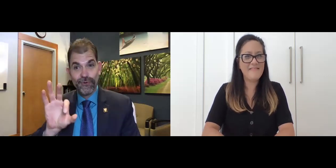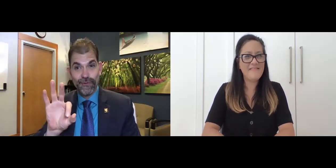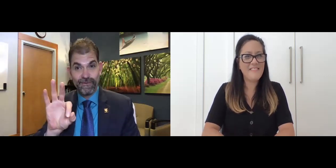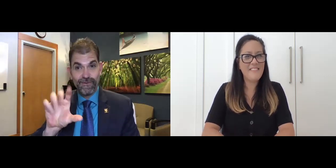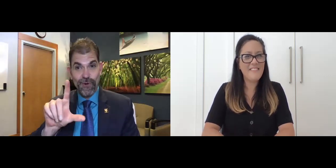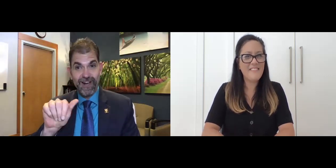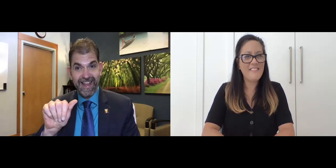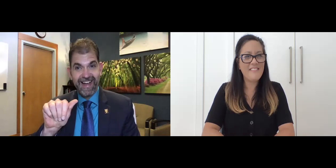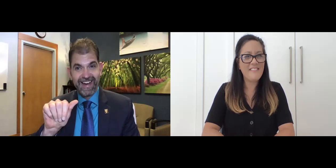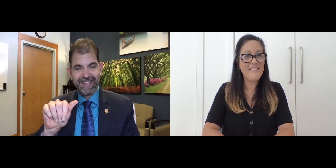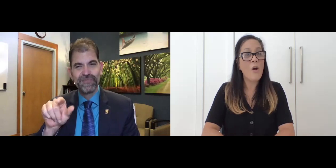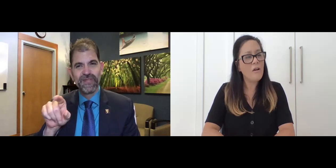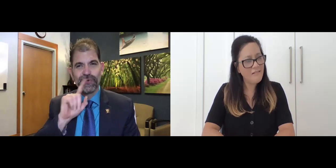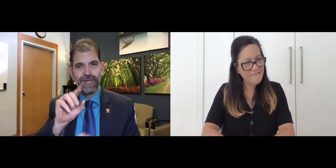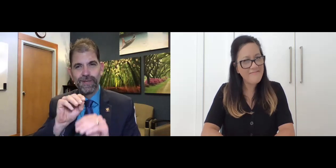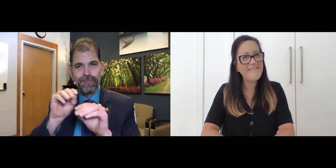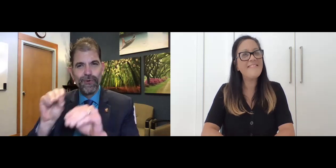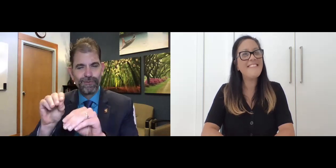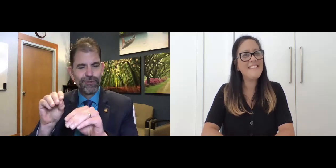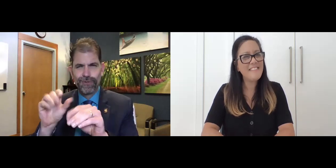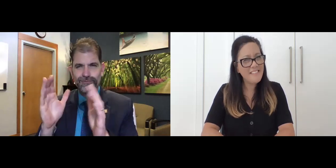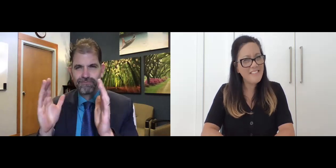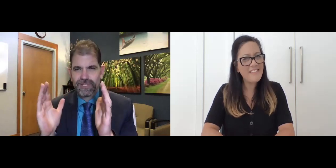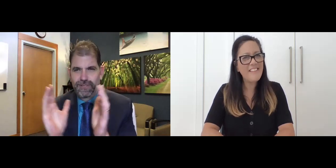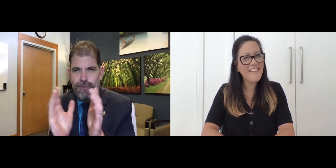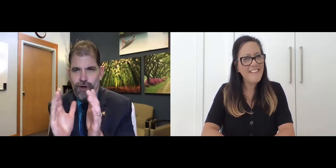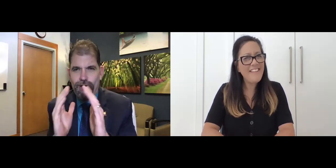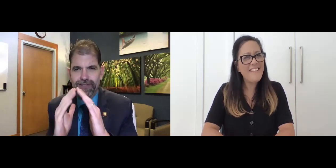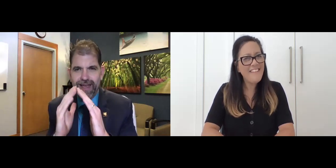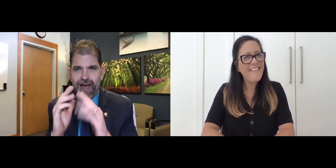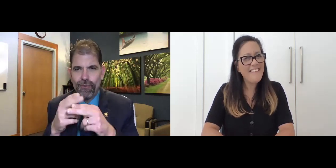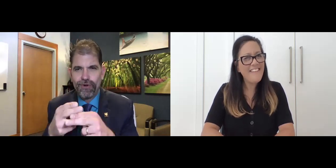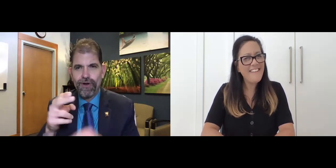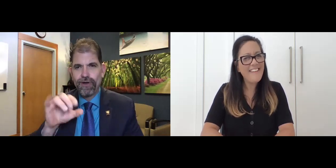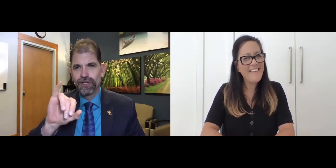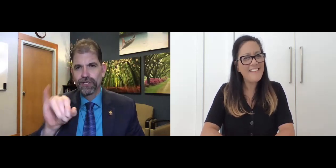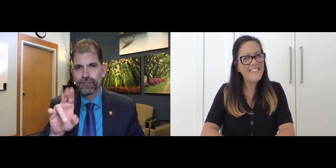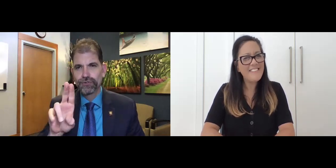we then moved to Florida. We moved to a very small town in